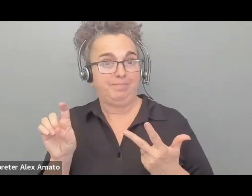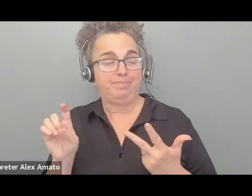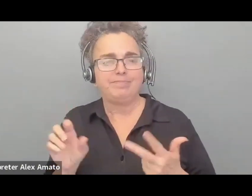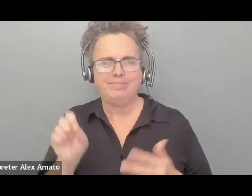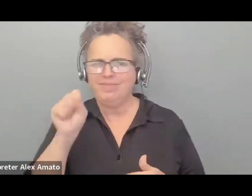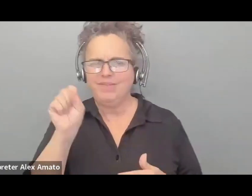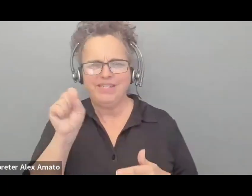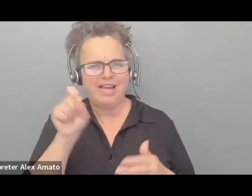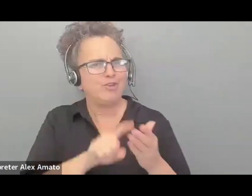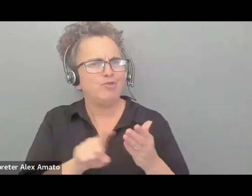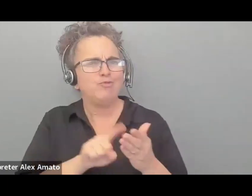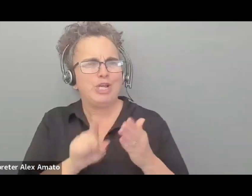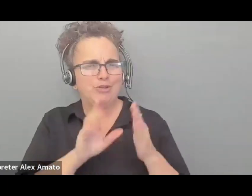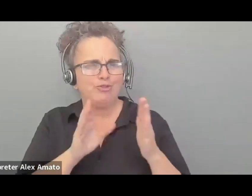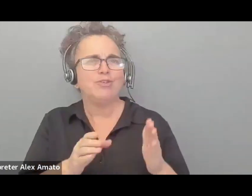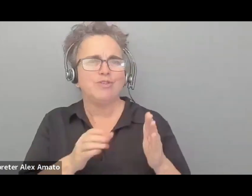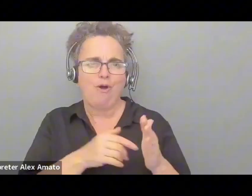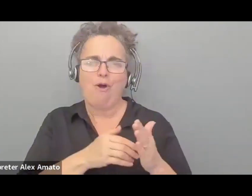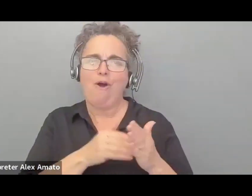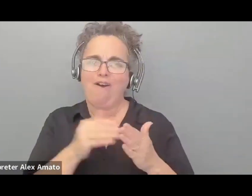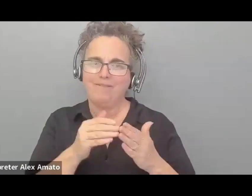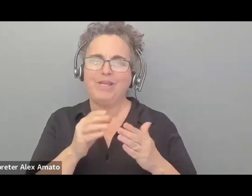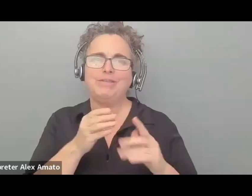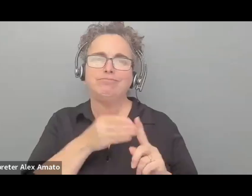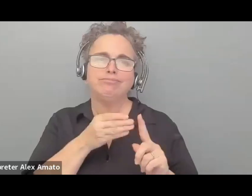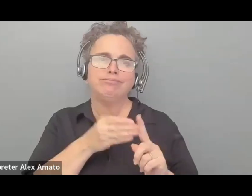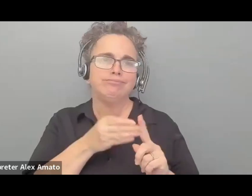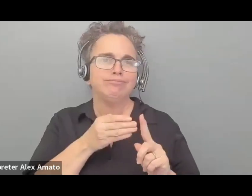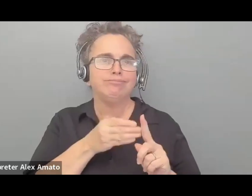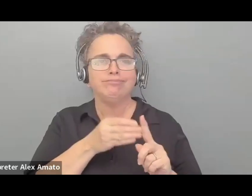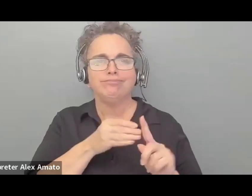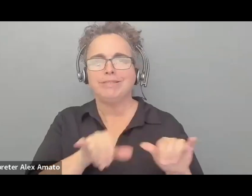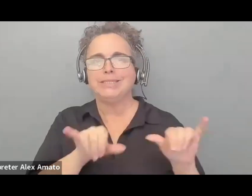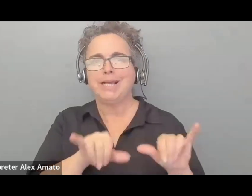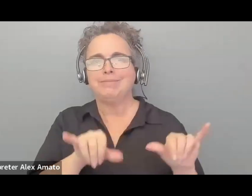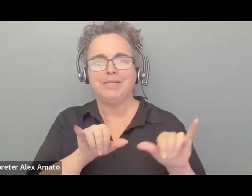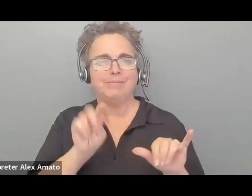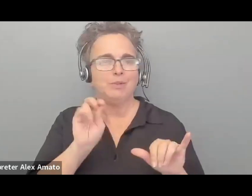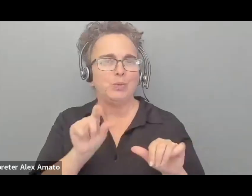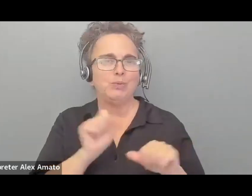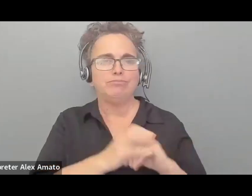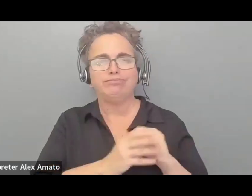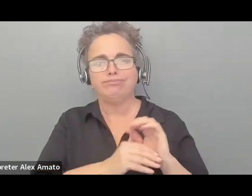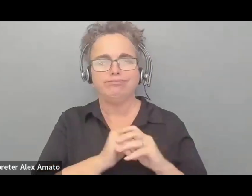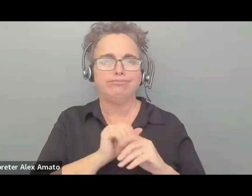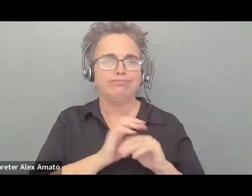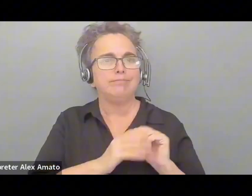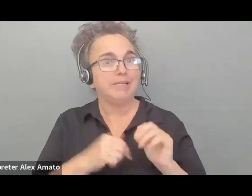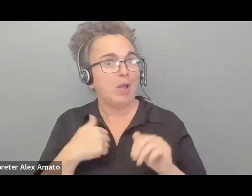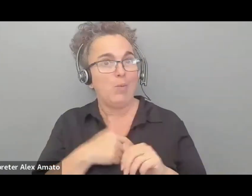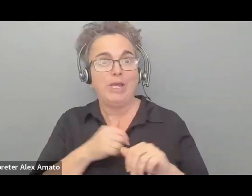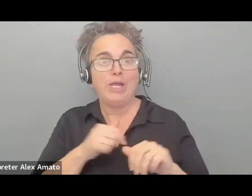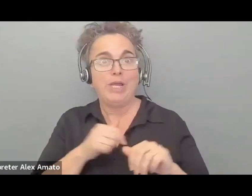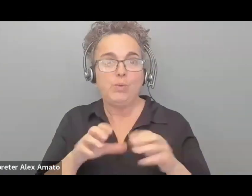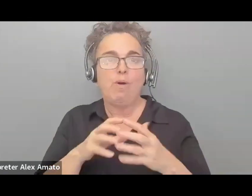with the tools that we use as well. And so like even just, we do a lot of usability sessions over Google's video platform